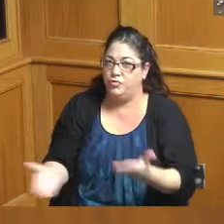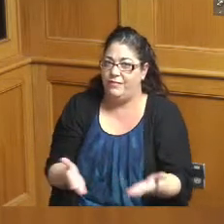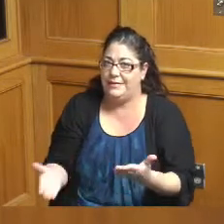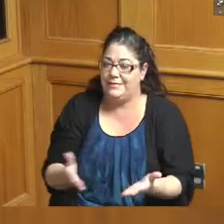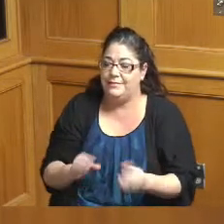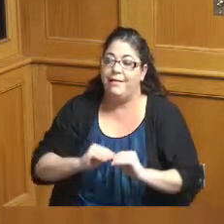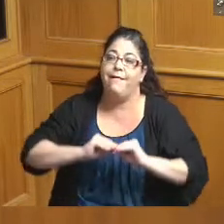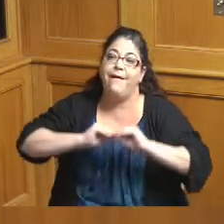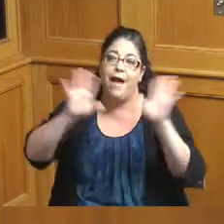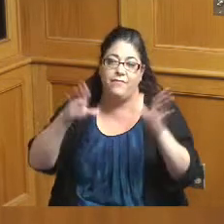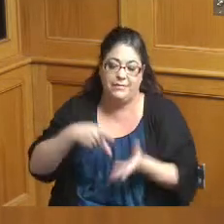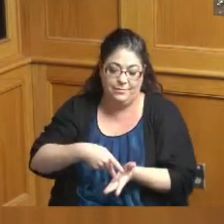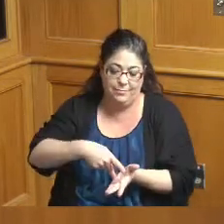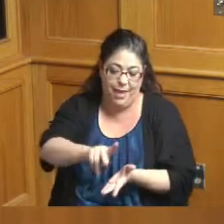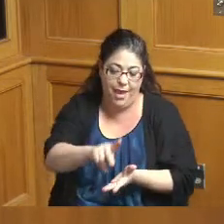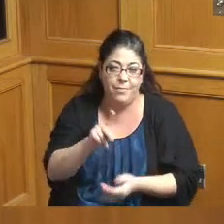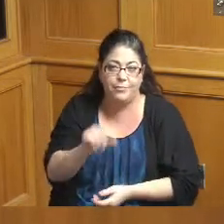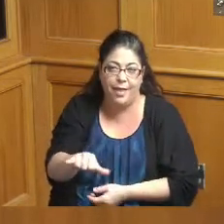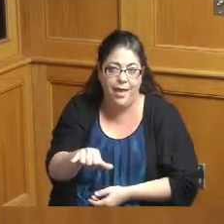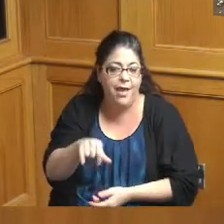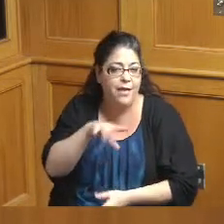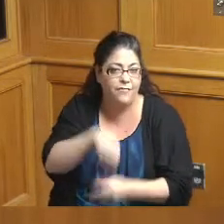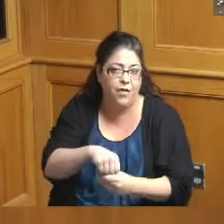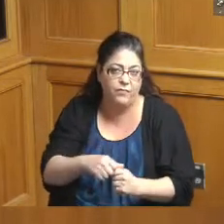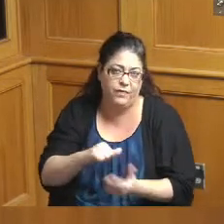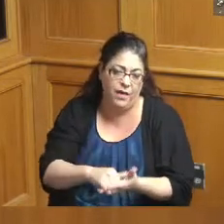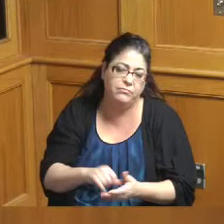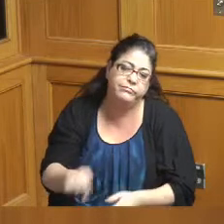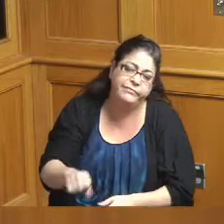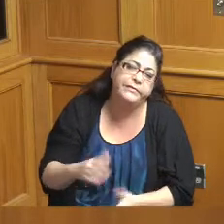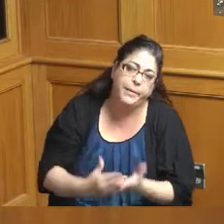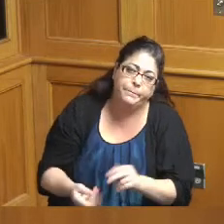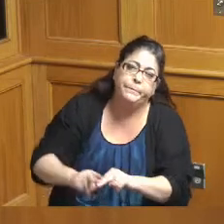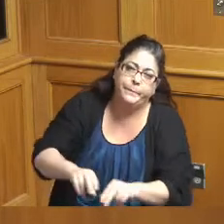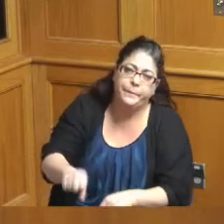is part of that solution we've done some things around pay but I also think the work that we've